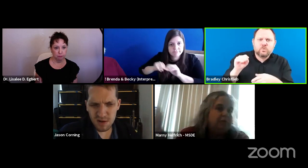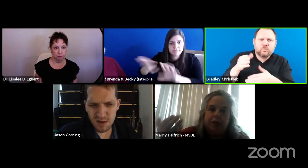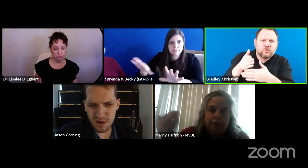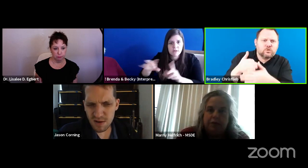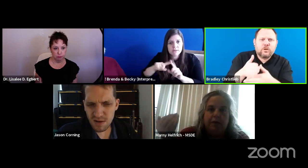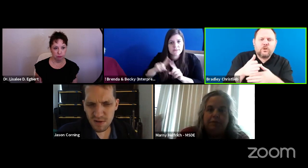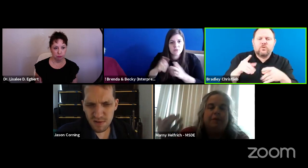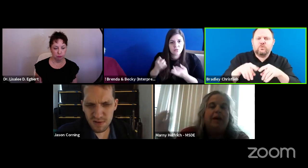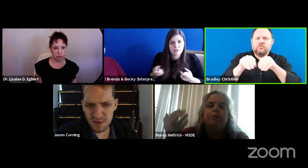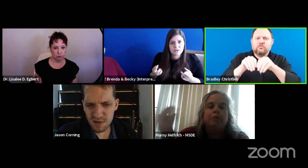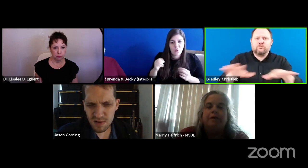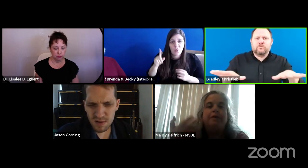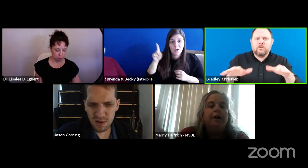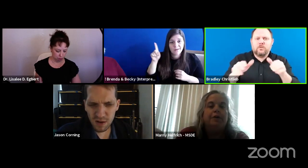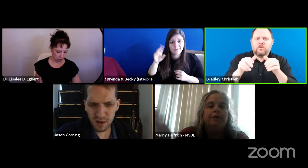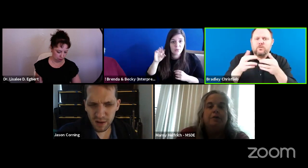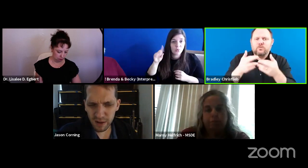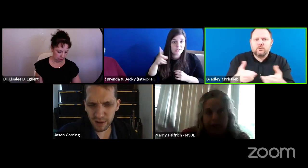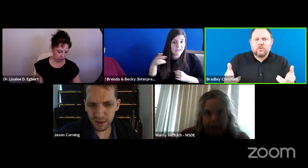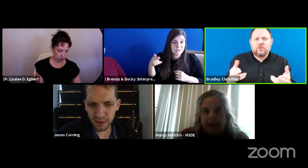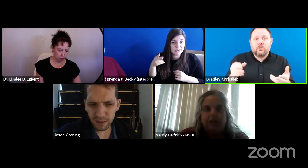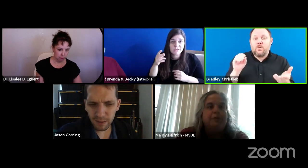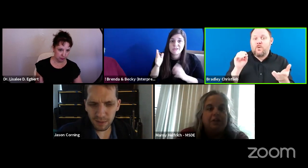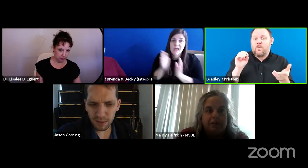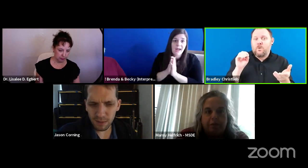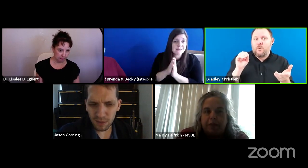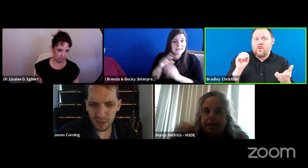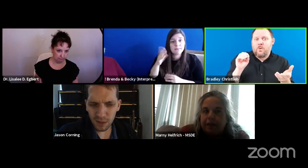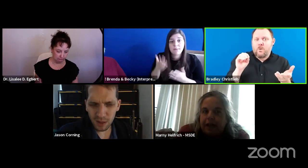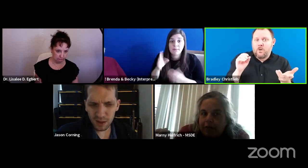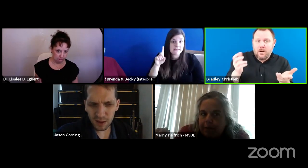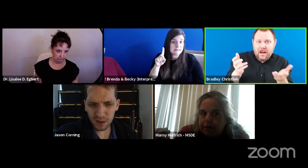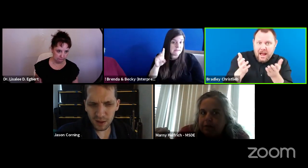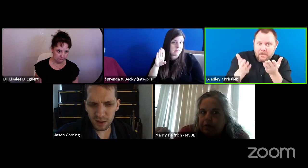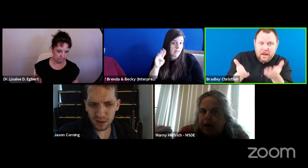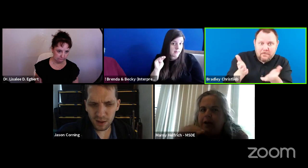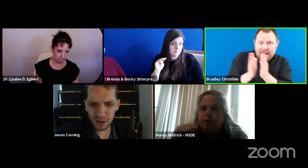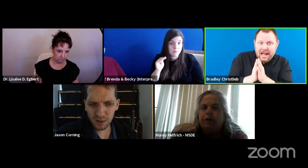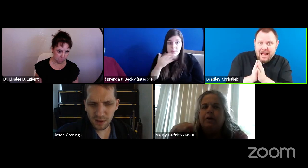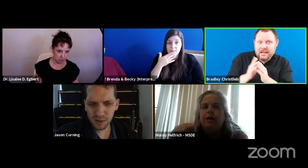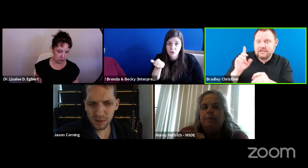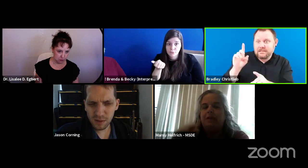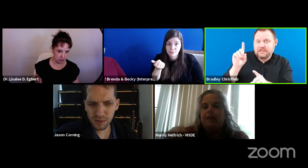of the other management agencies within the state government to do that, because that's